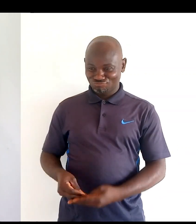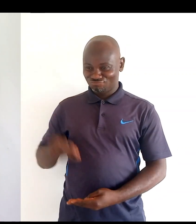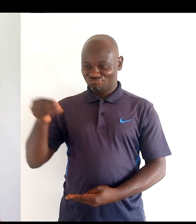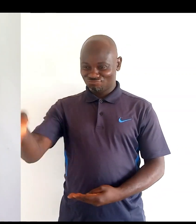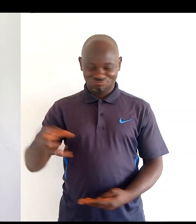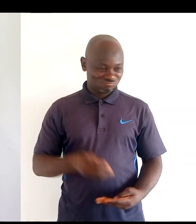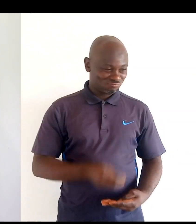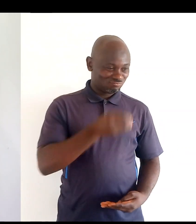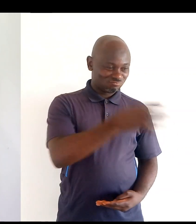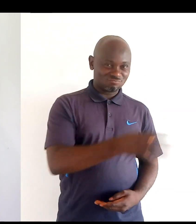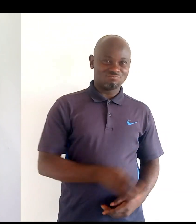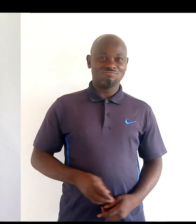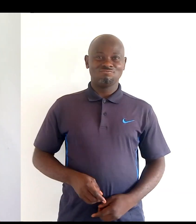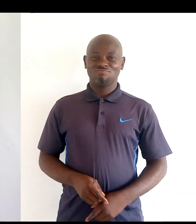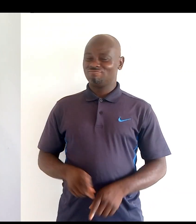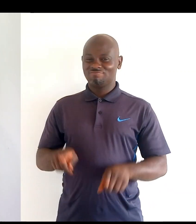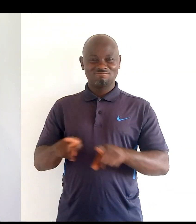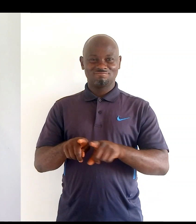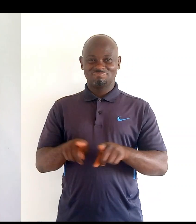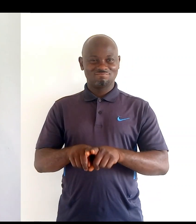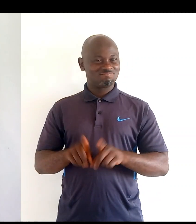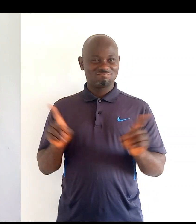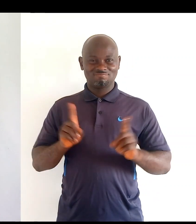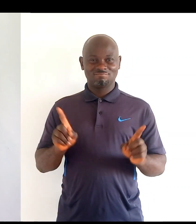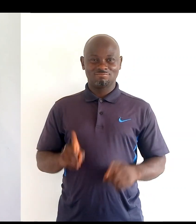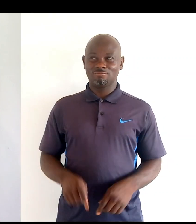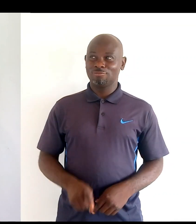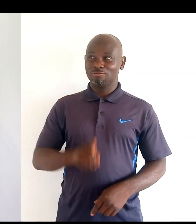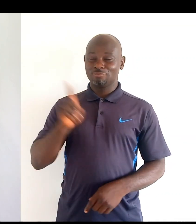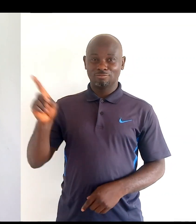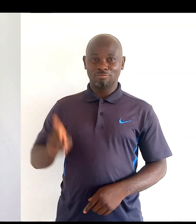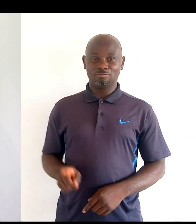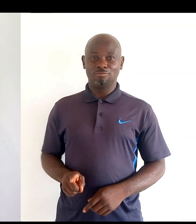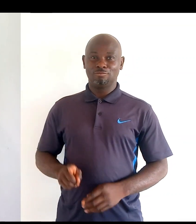So, if a deaf child has the knowledge of different sign languages, there